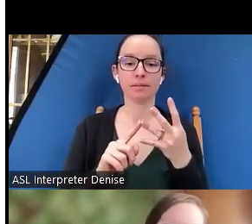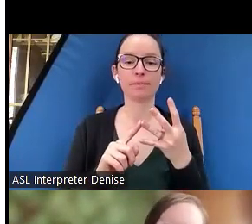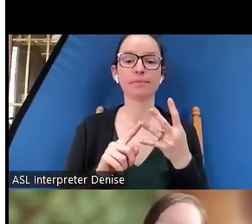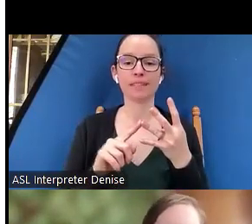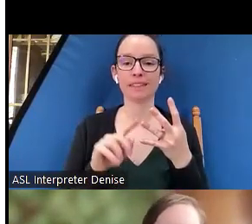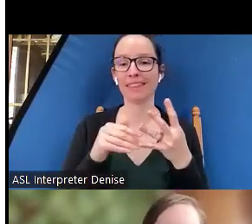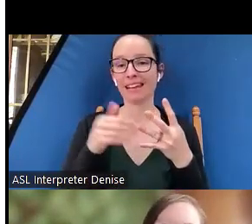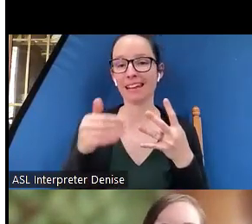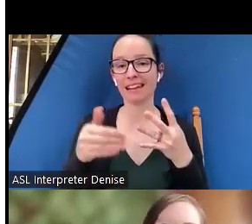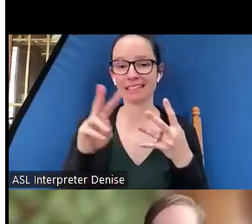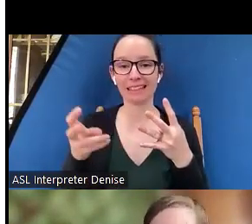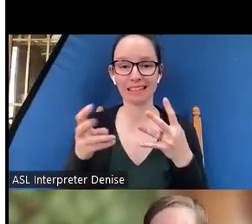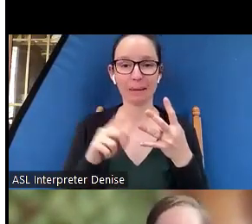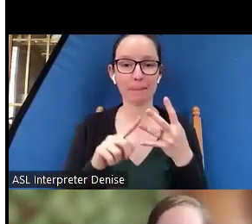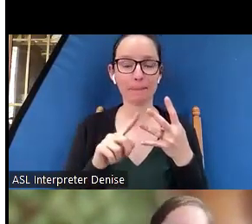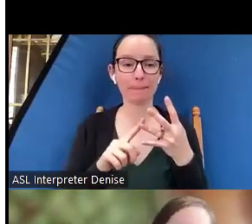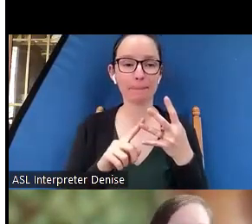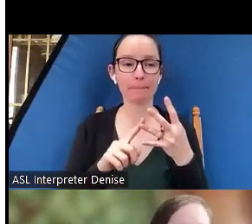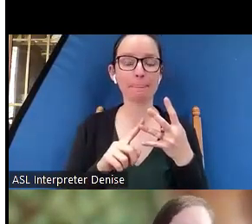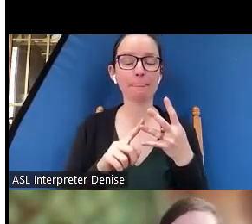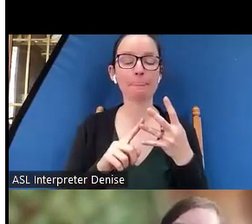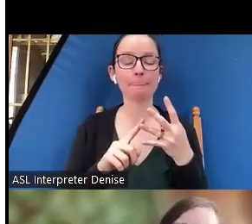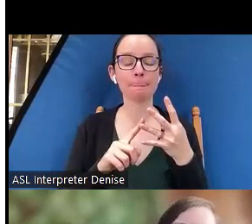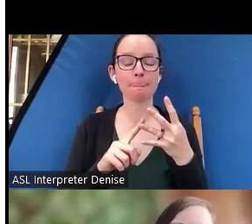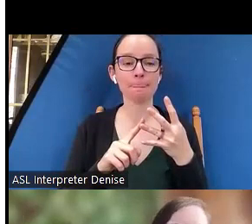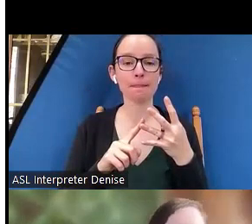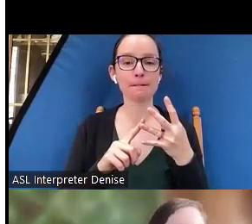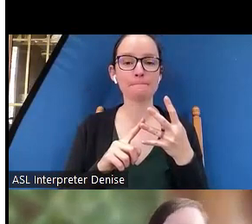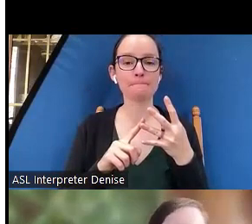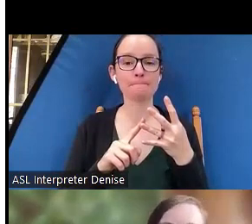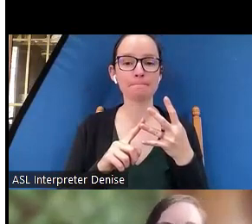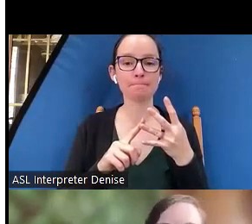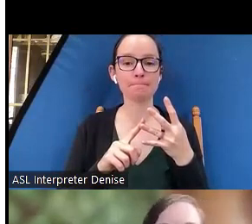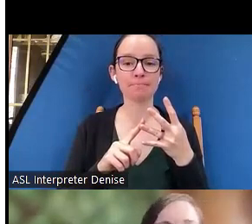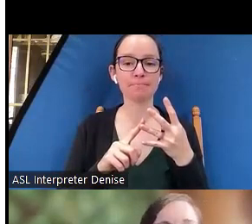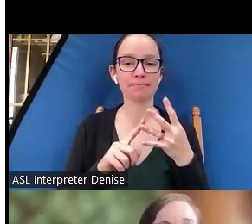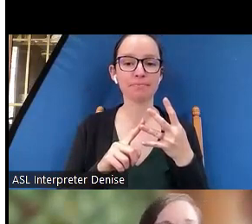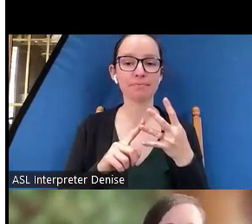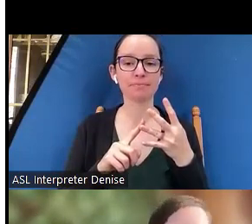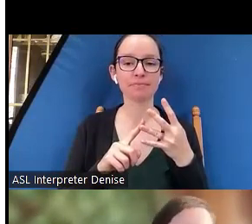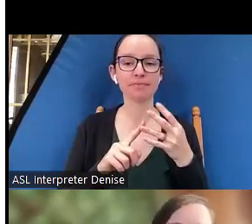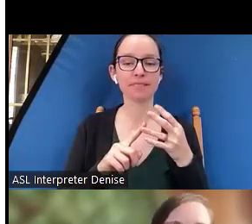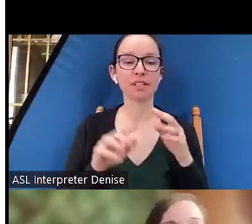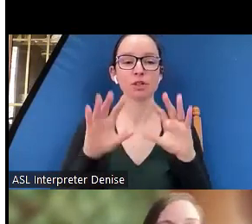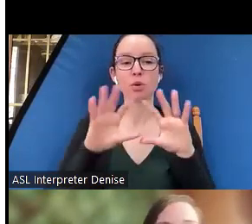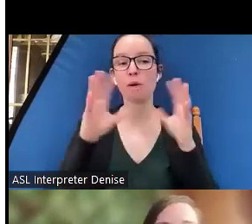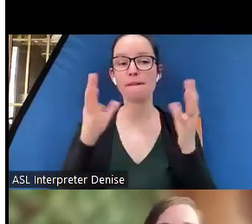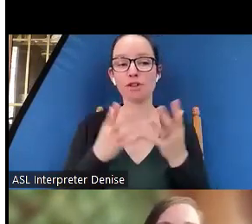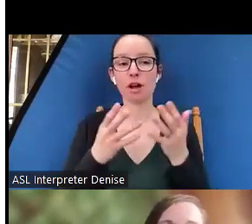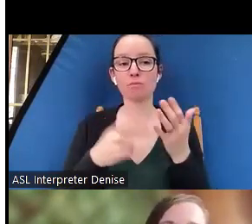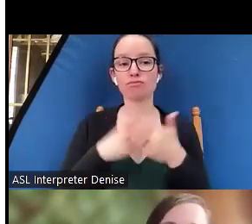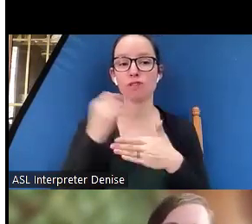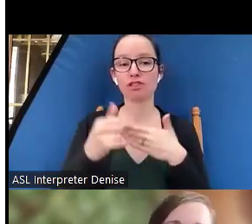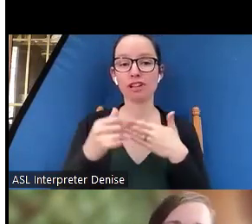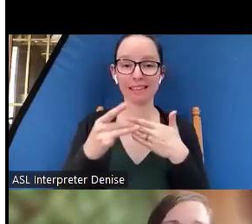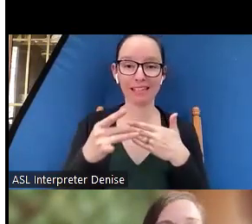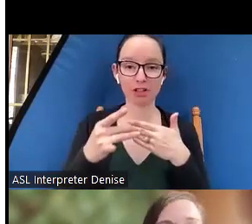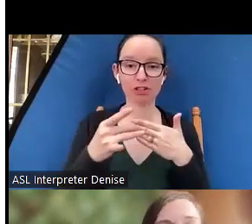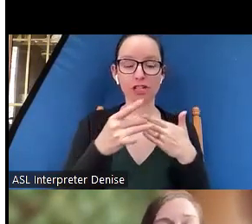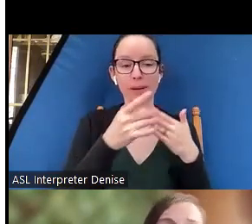talking about today from a kind of overall project leadership and moving into collaboration and partnerships.